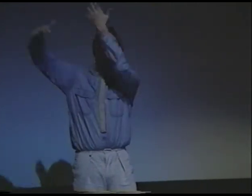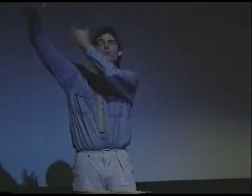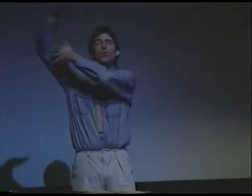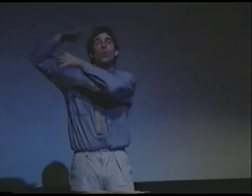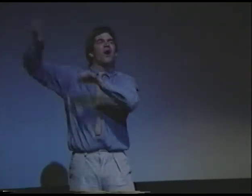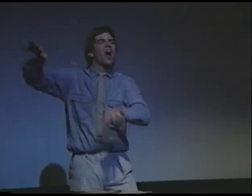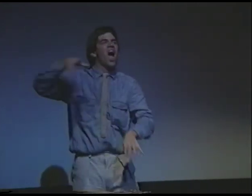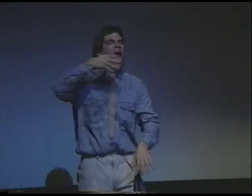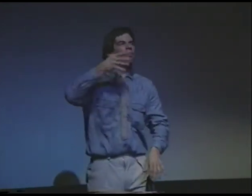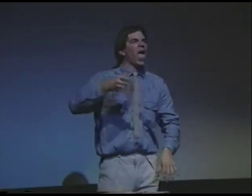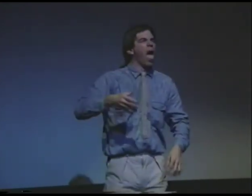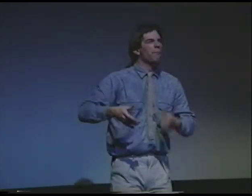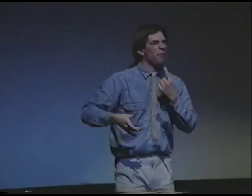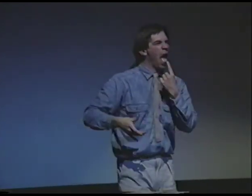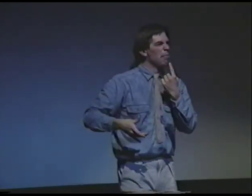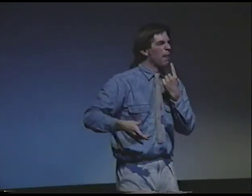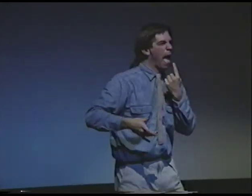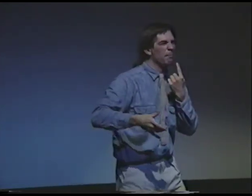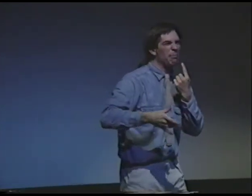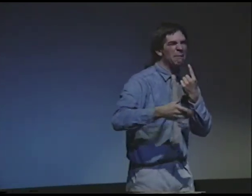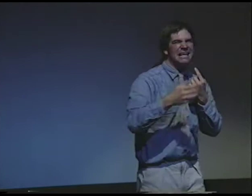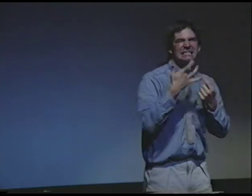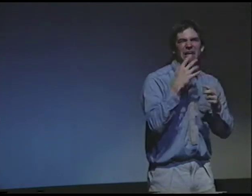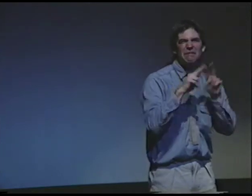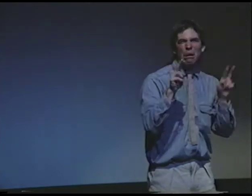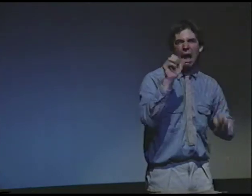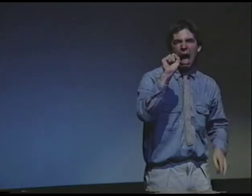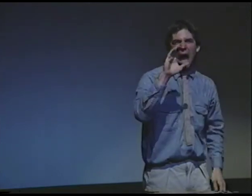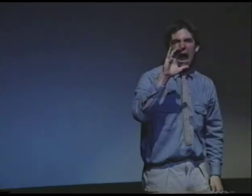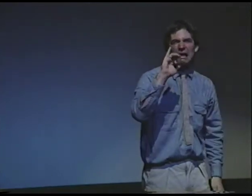and there's machinery going on. And so the air is kind of polluted.